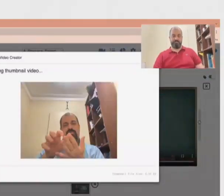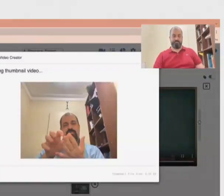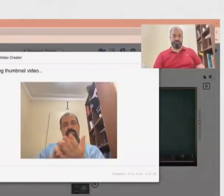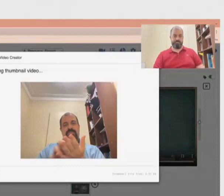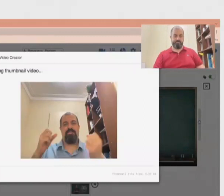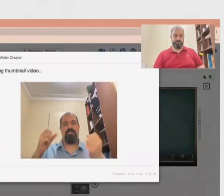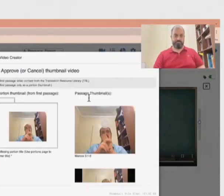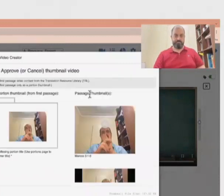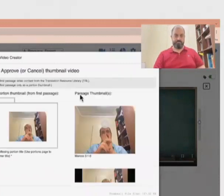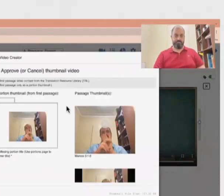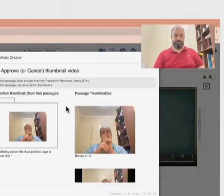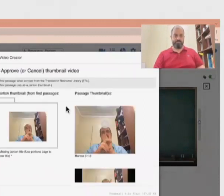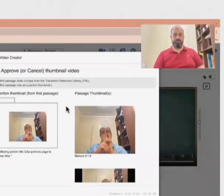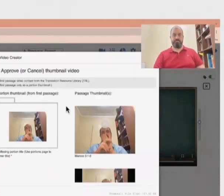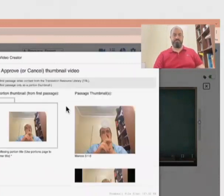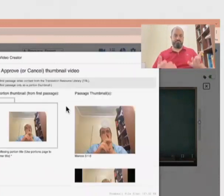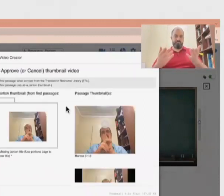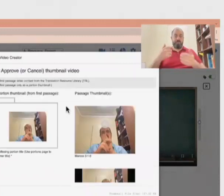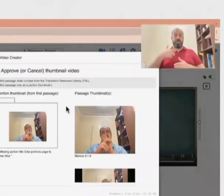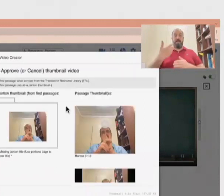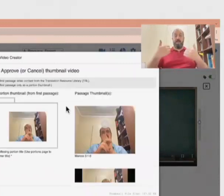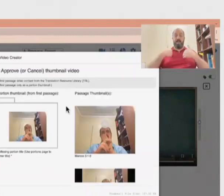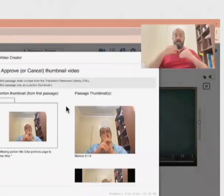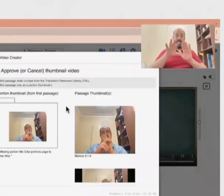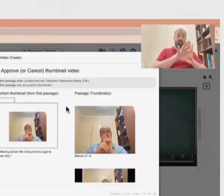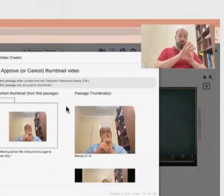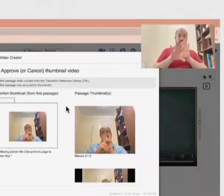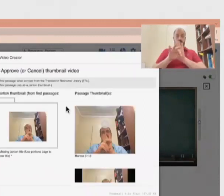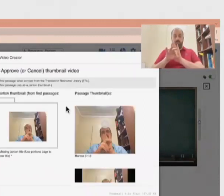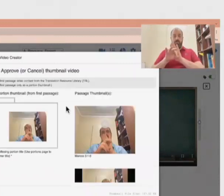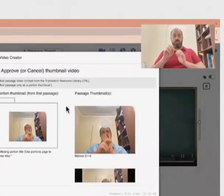You click on this icon.